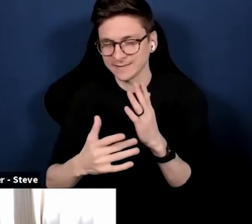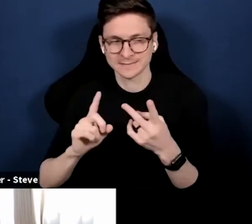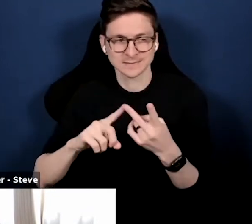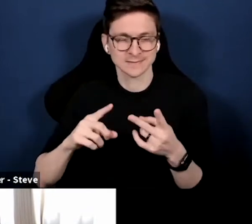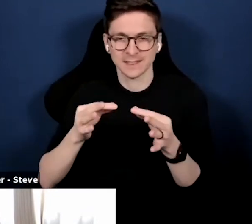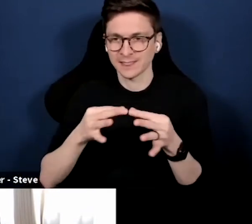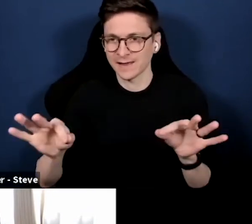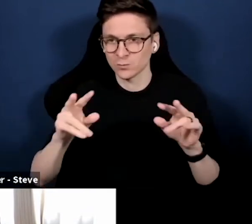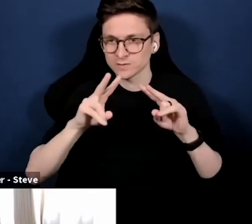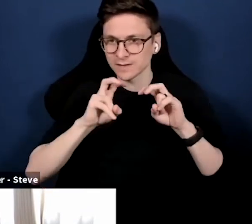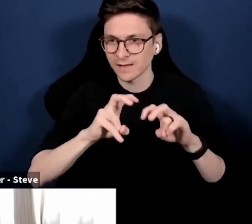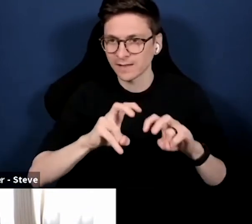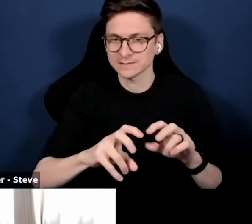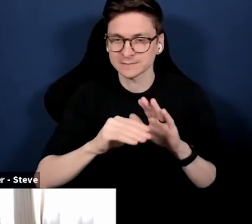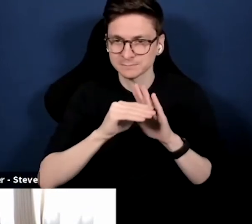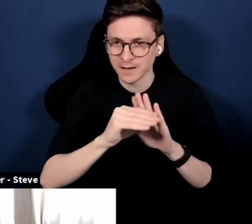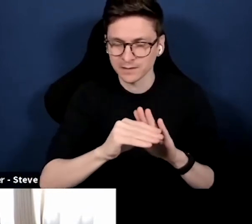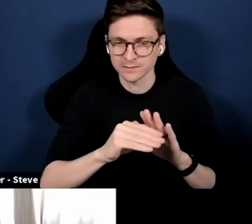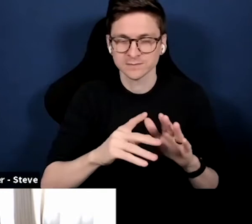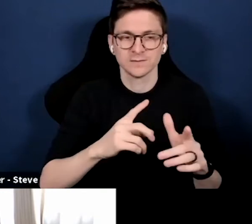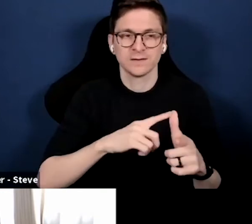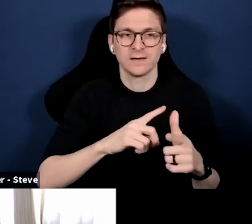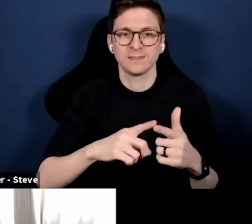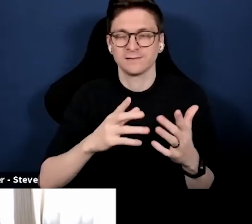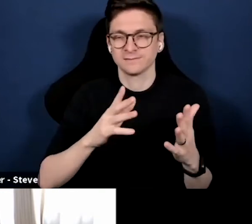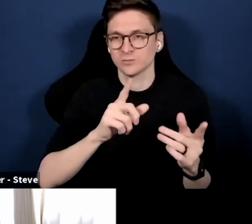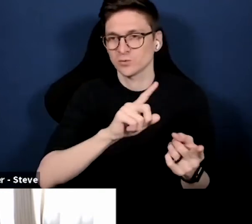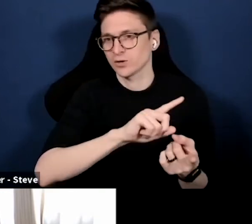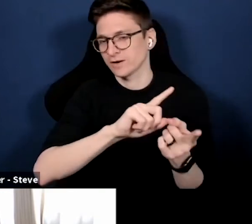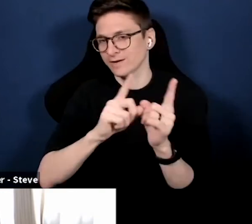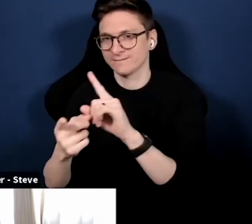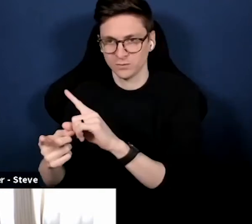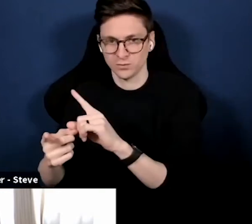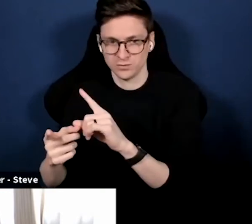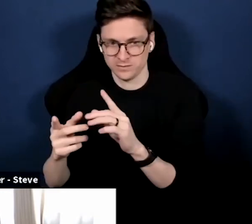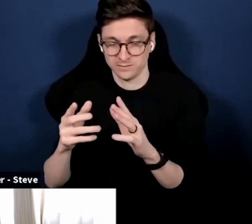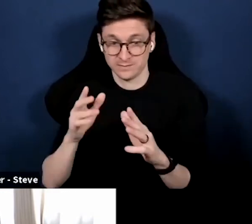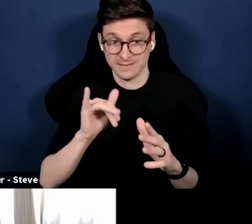and then we're converting those them to the move to effectively the appropriate gestures